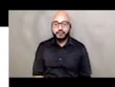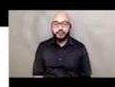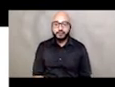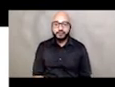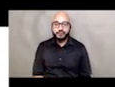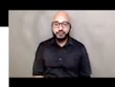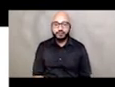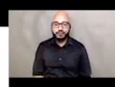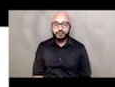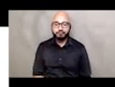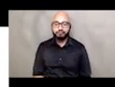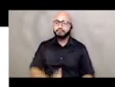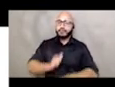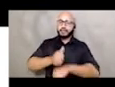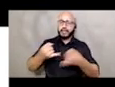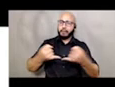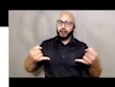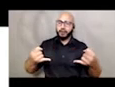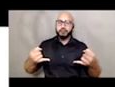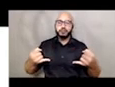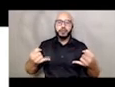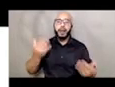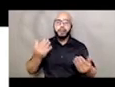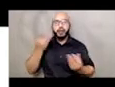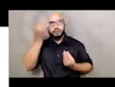Setting boundaries. One might ask, how do we set boundaries?